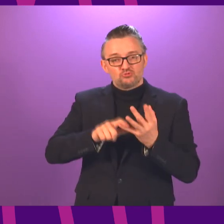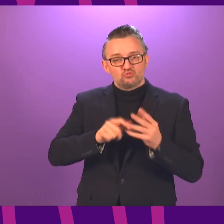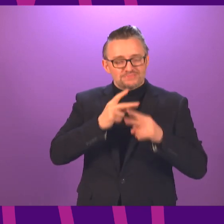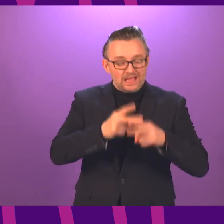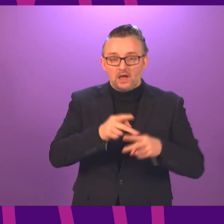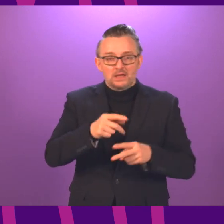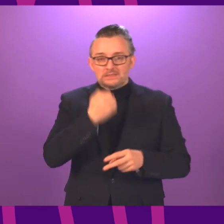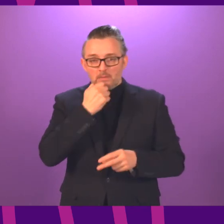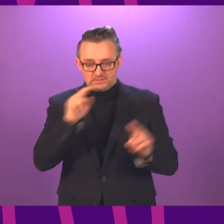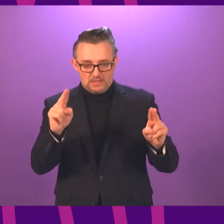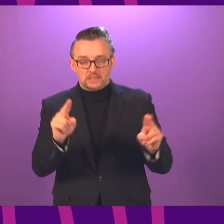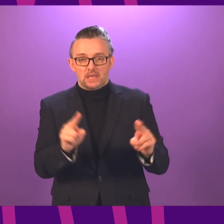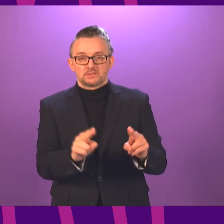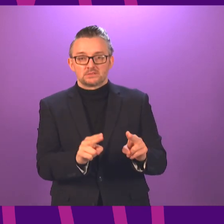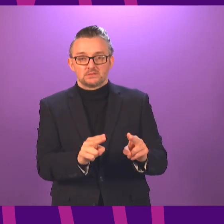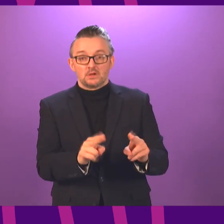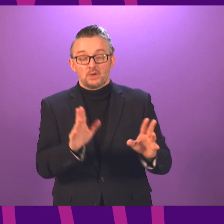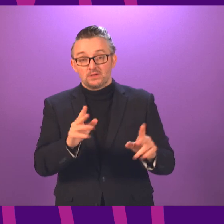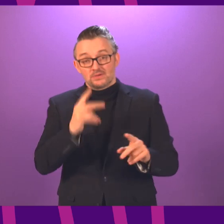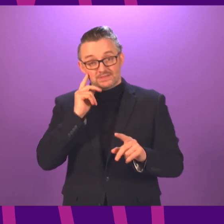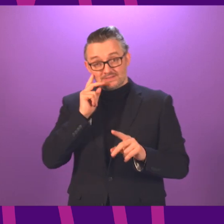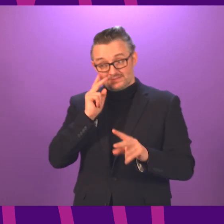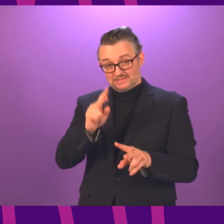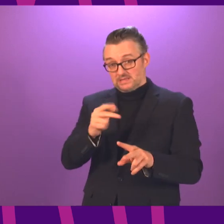However, on the other hand, there are some signs that the decline in case numbers is